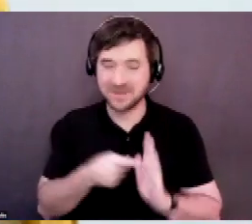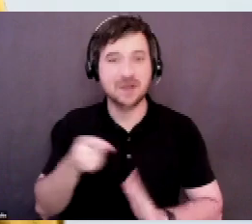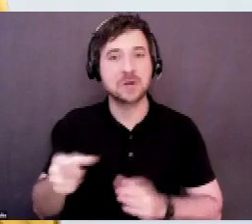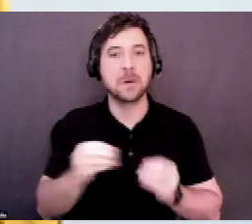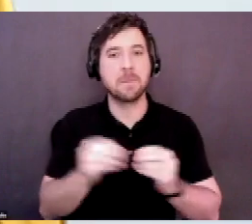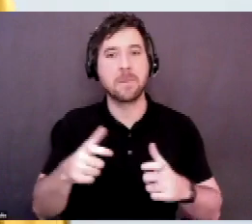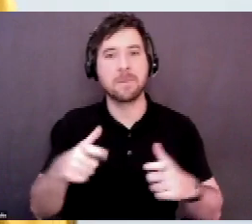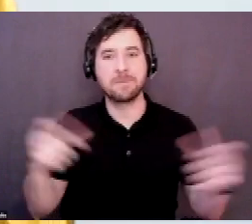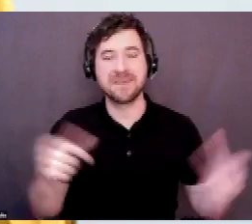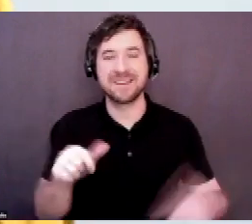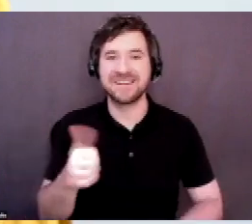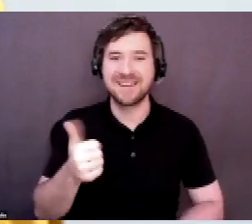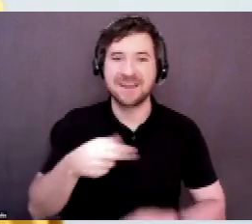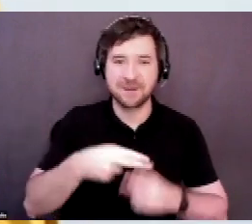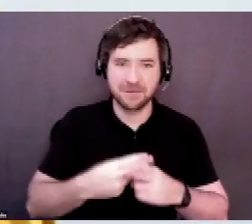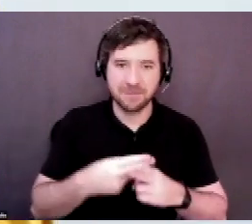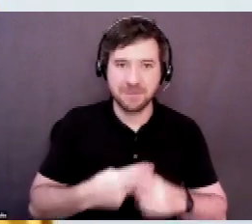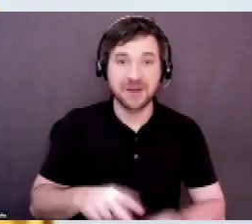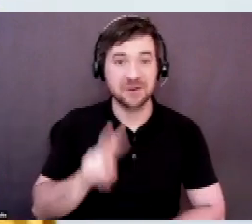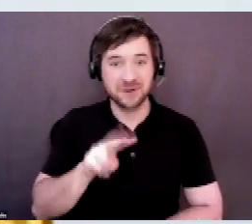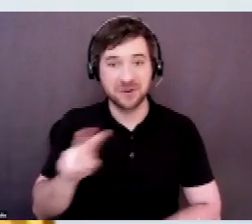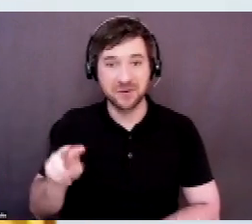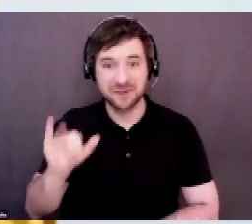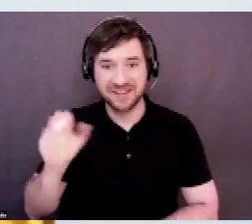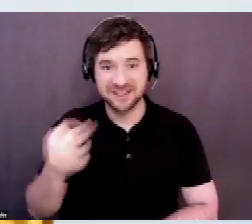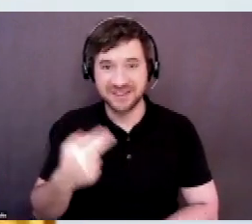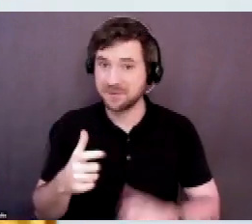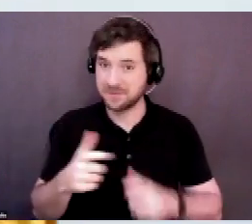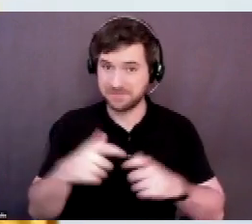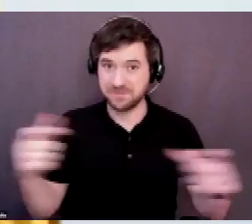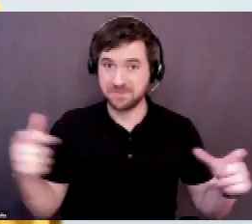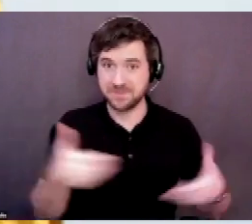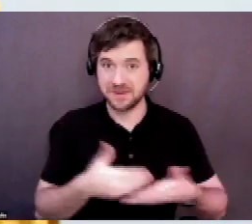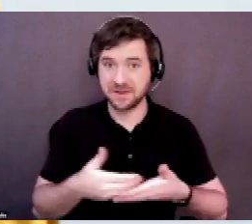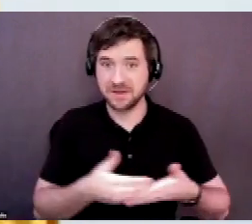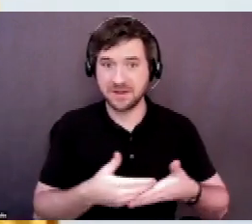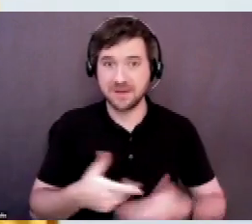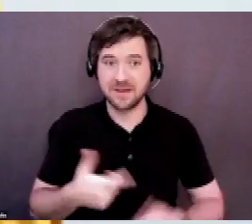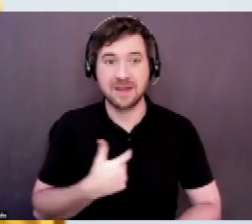22 " big baby. And I would come home at the end of the day